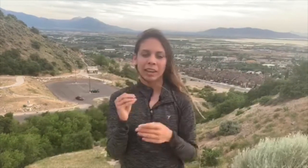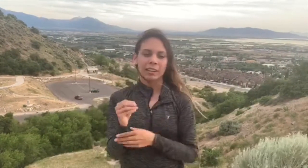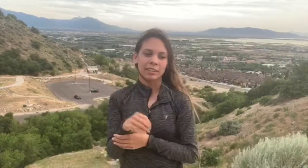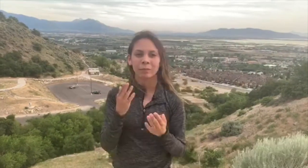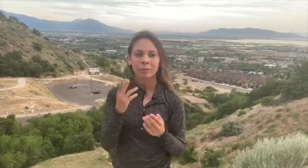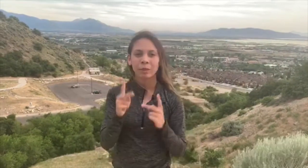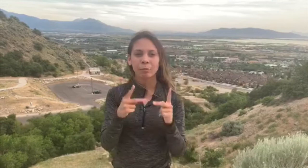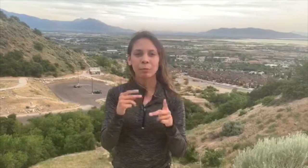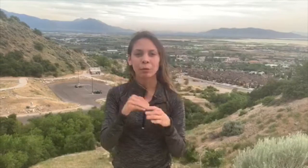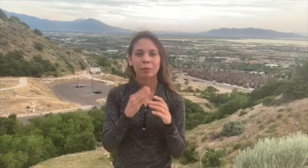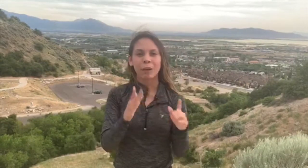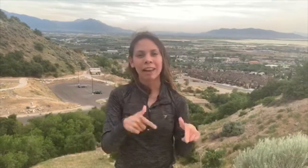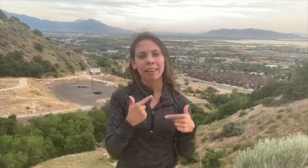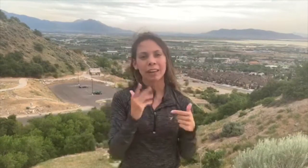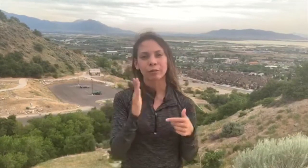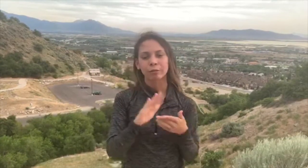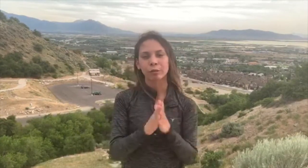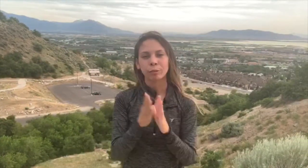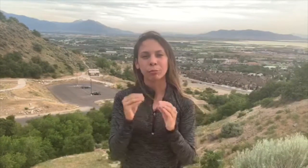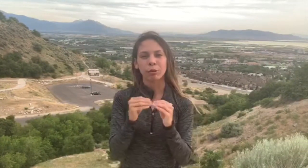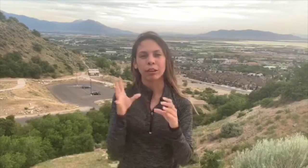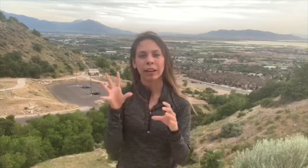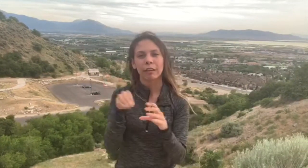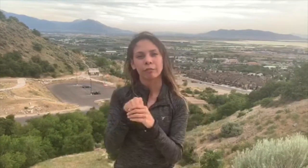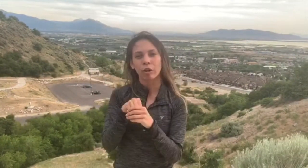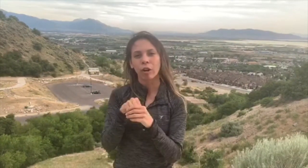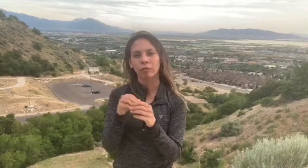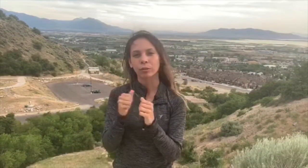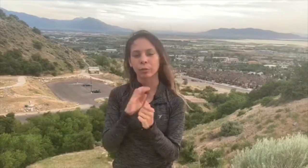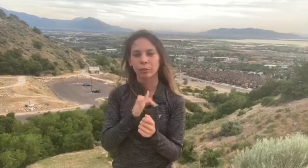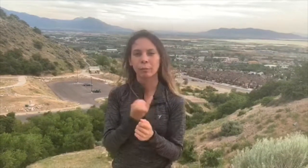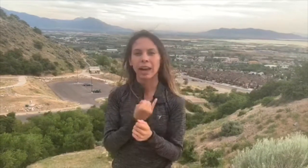And people in my life would be more involved with Ben.